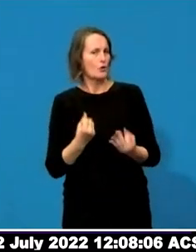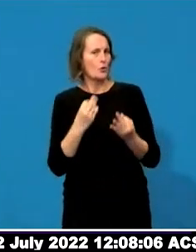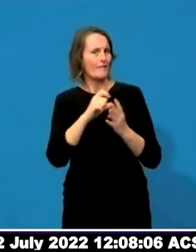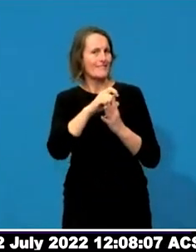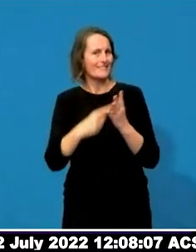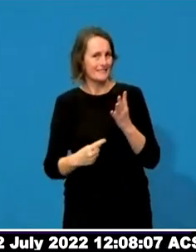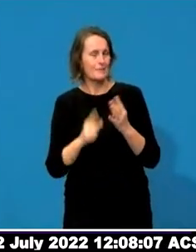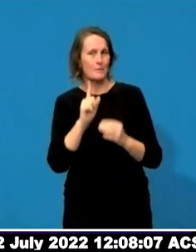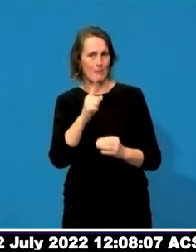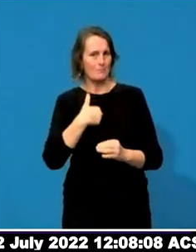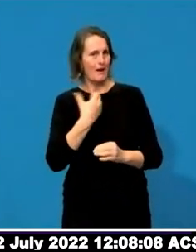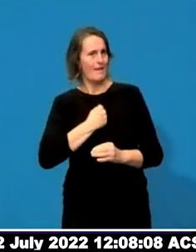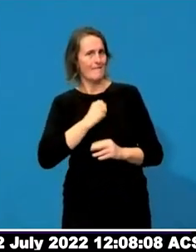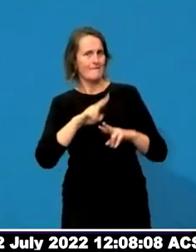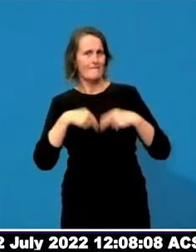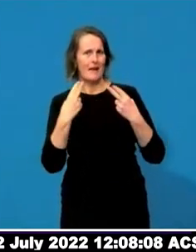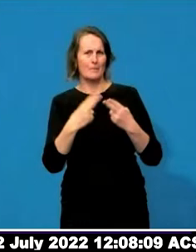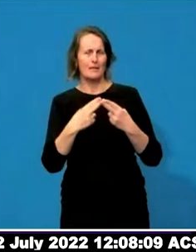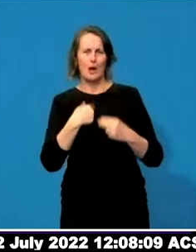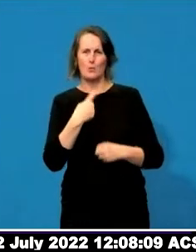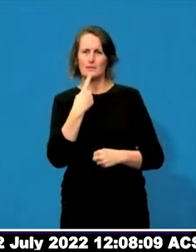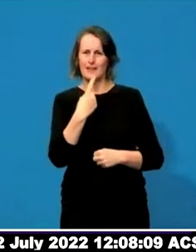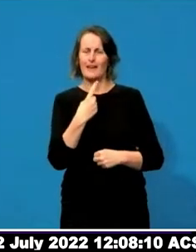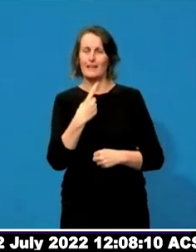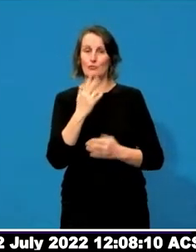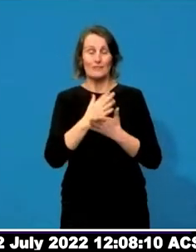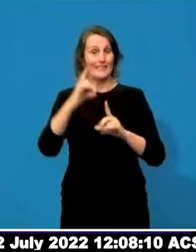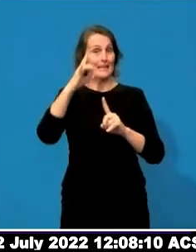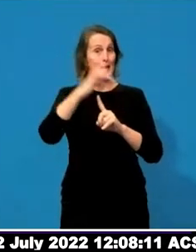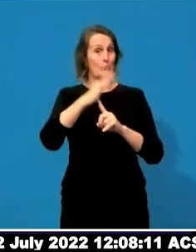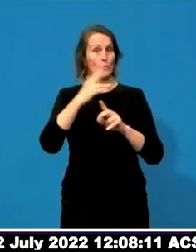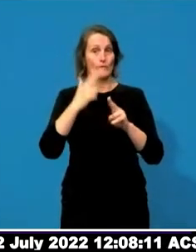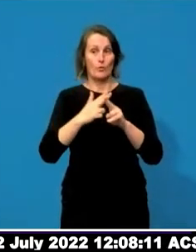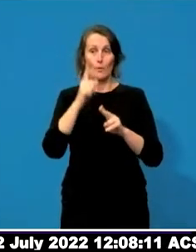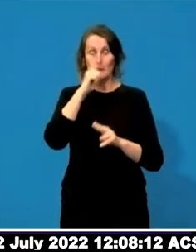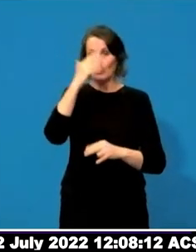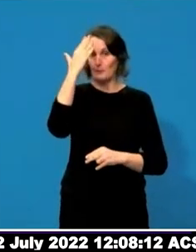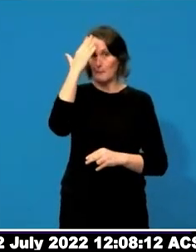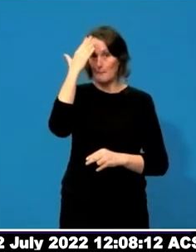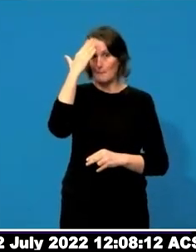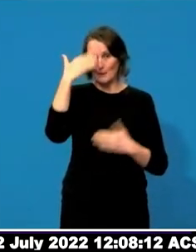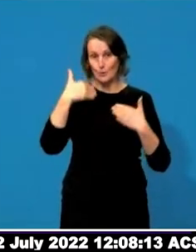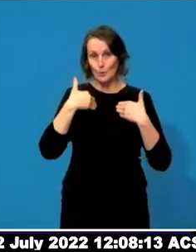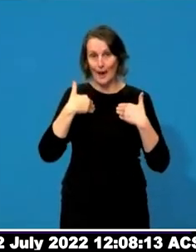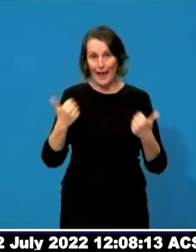I would describe it as psycho-social wellbeing. Is that how you would describe it? Yes, absolutely.